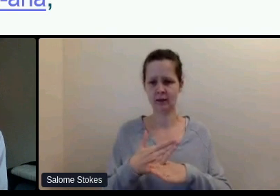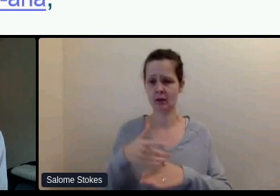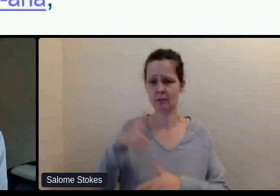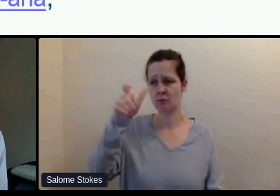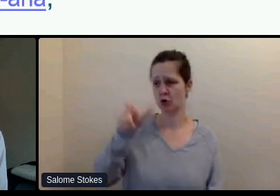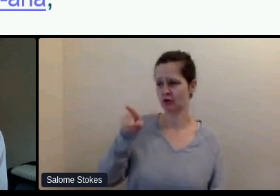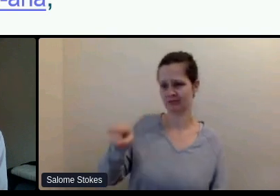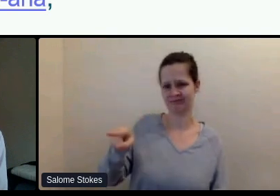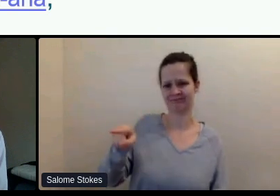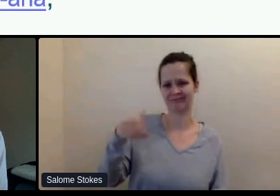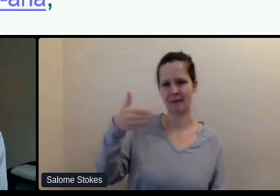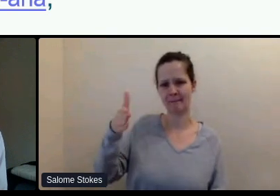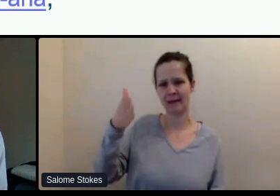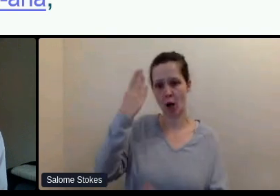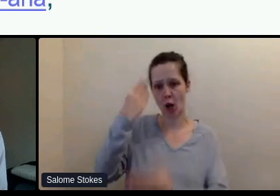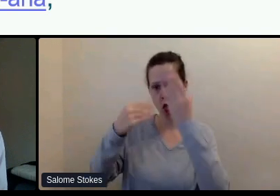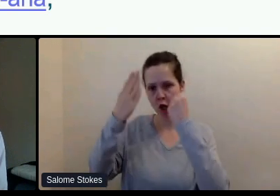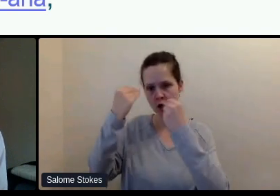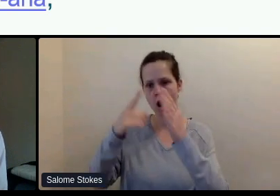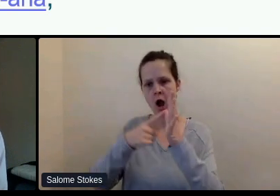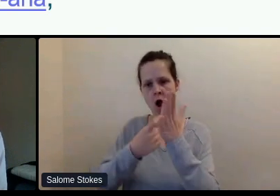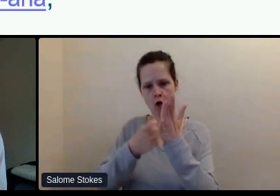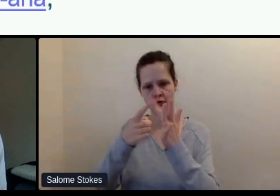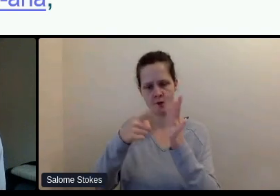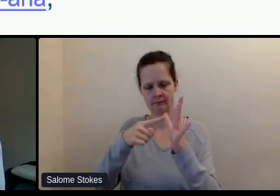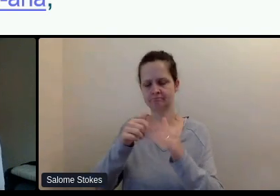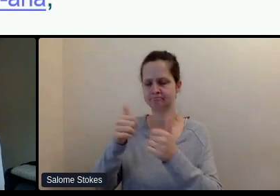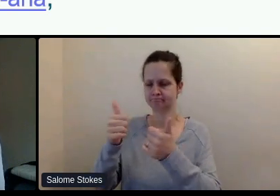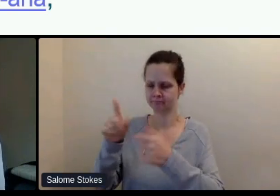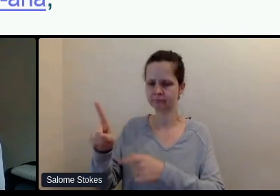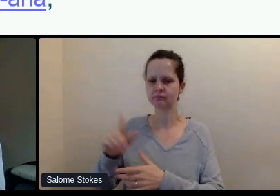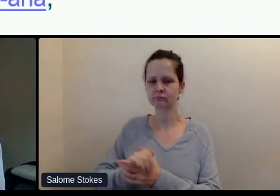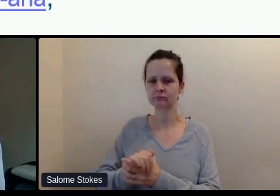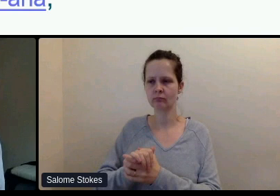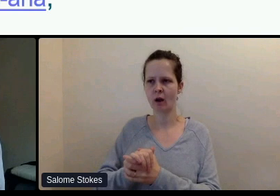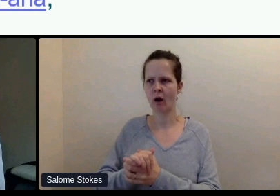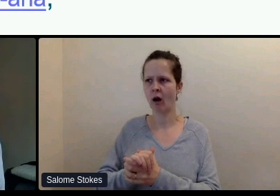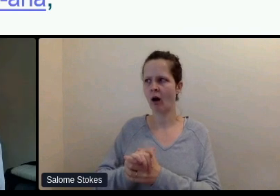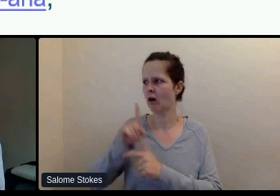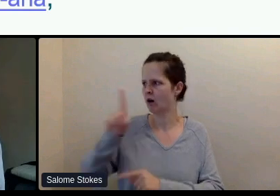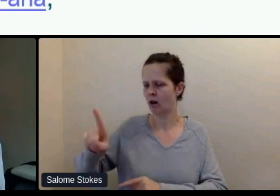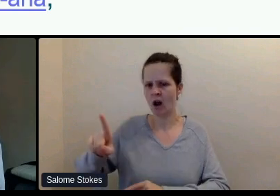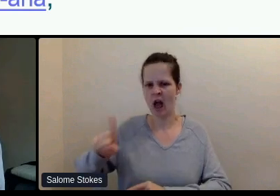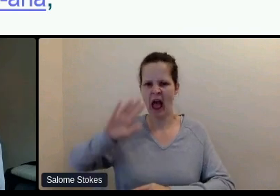ARIA and decided that they were going to use it for every single thing on their entire page